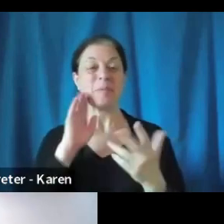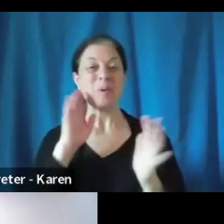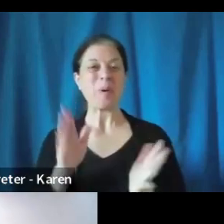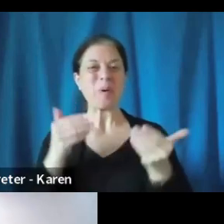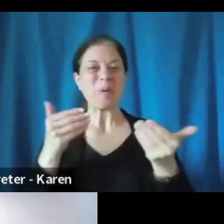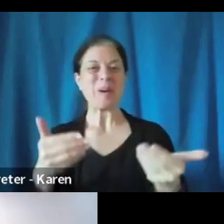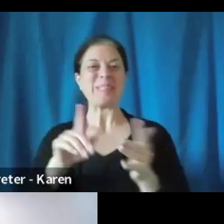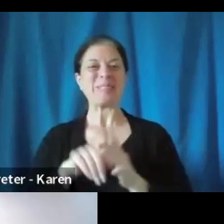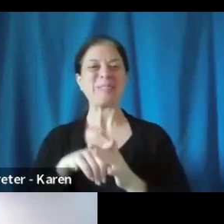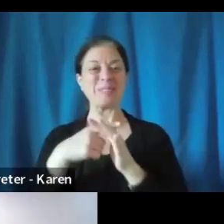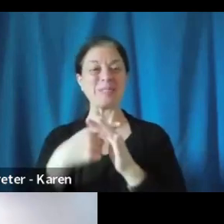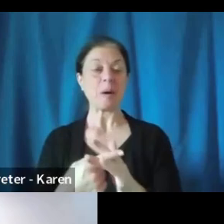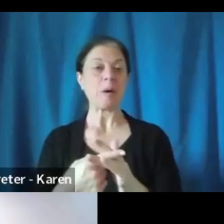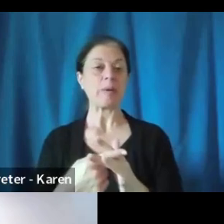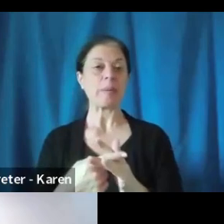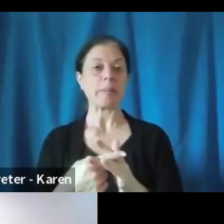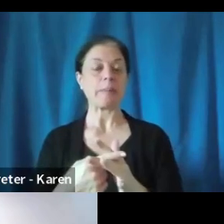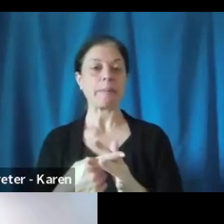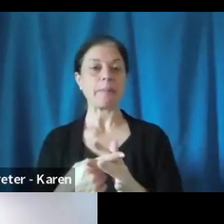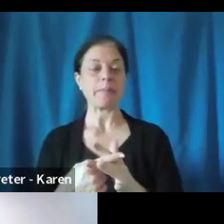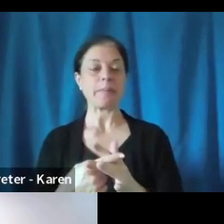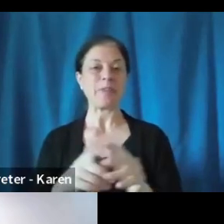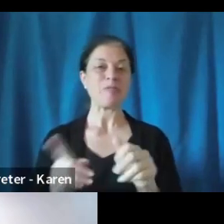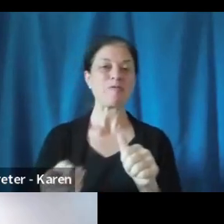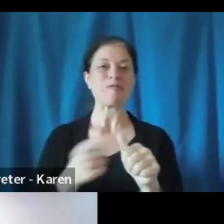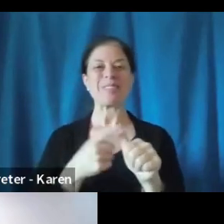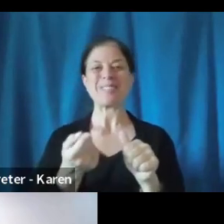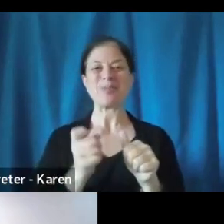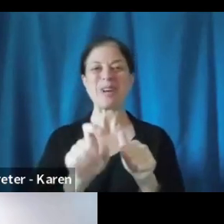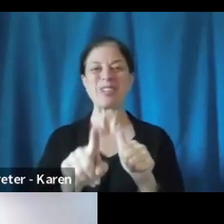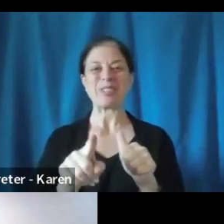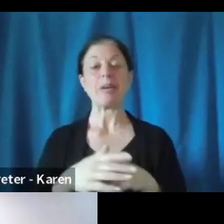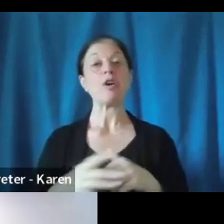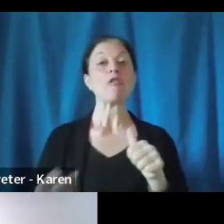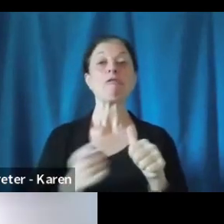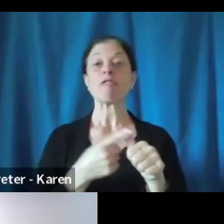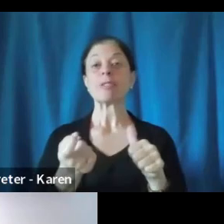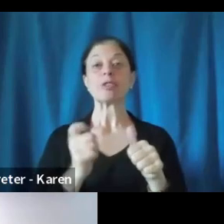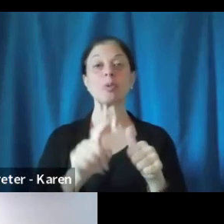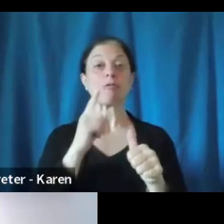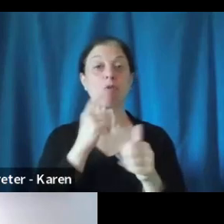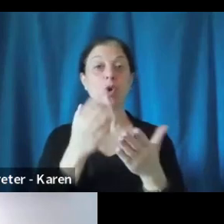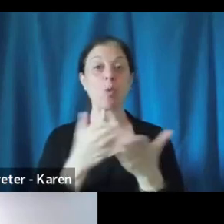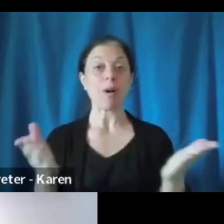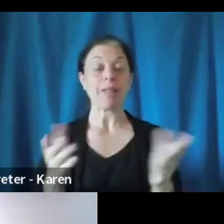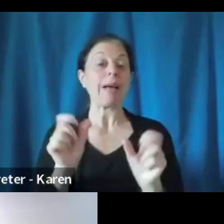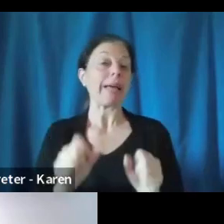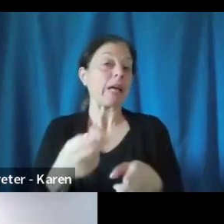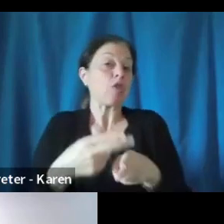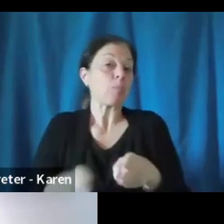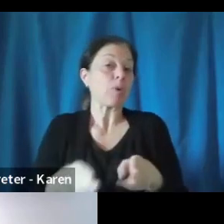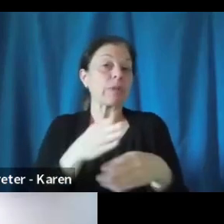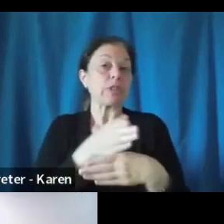and we have Brad. So I am going to go ahead and just start us off with a question. So the first